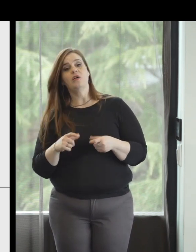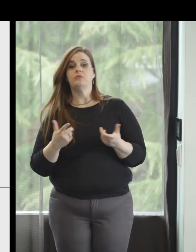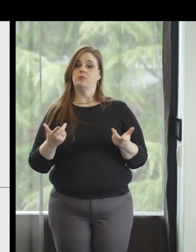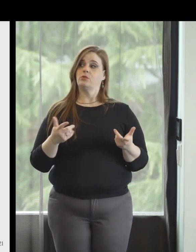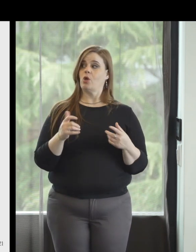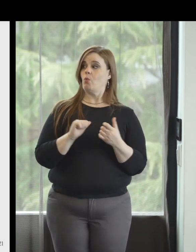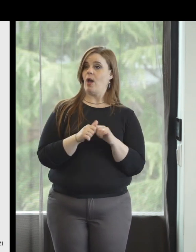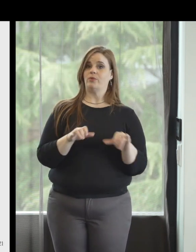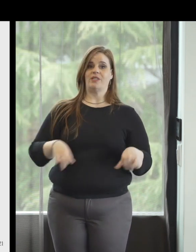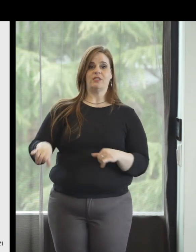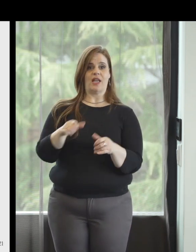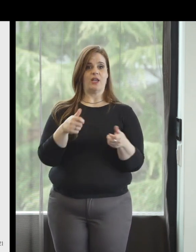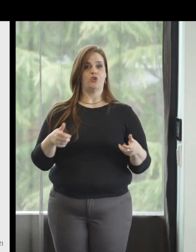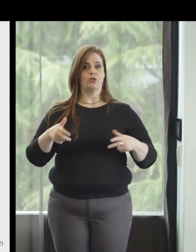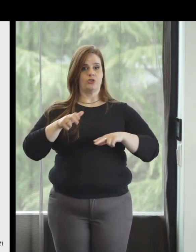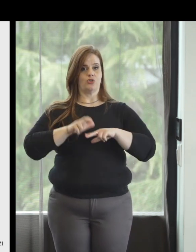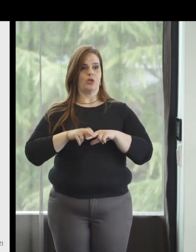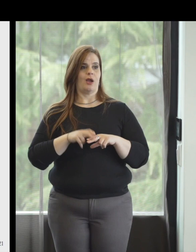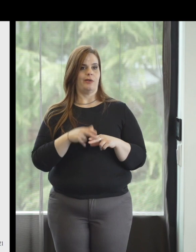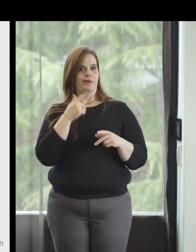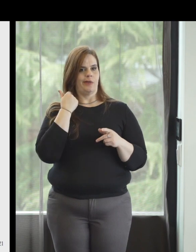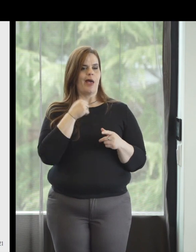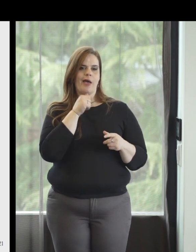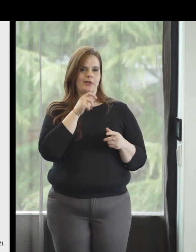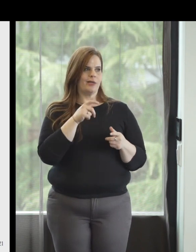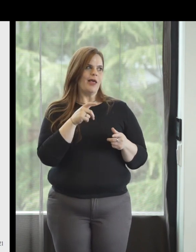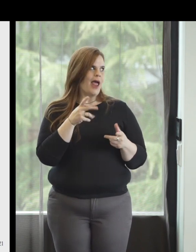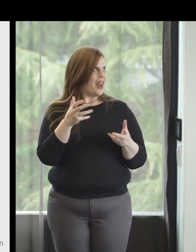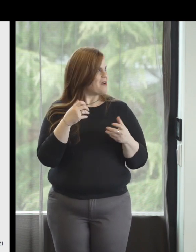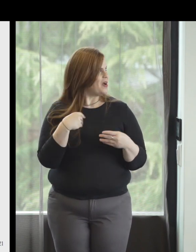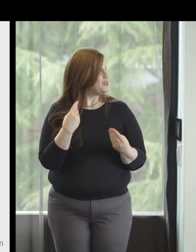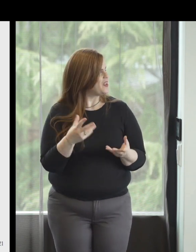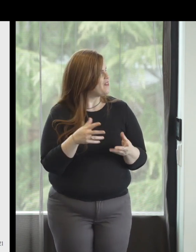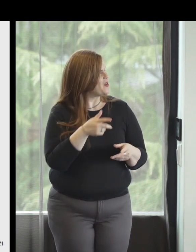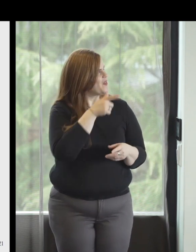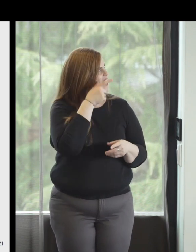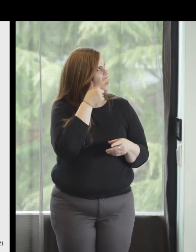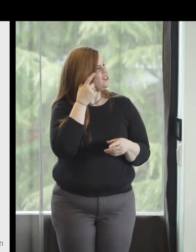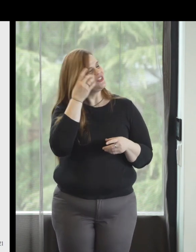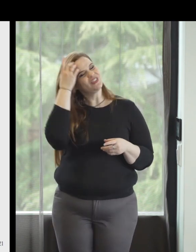shared? And I do want to give you lunch so we have